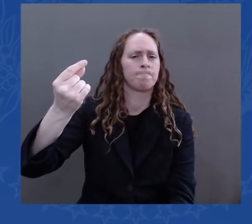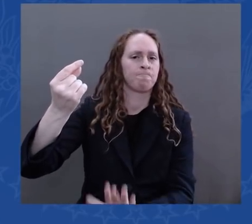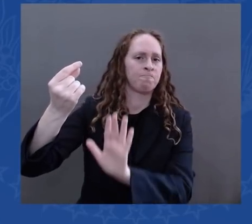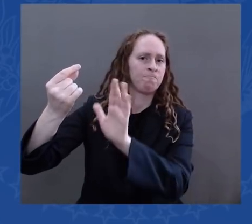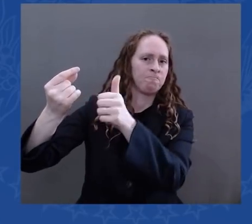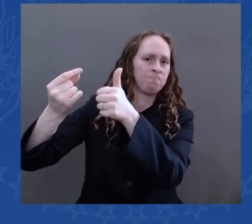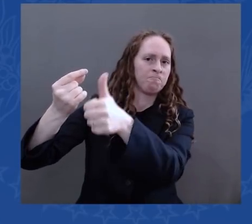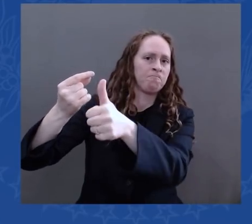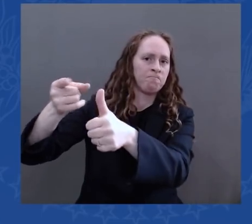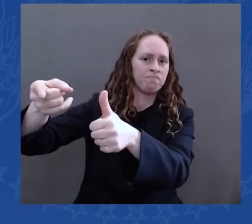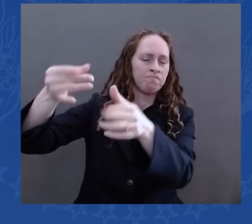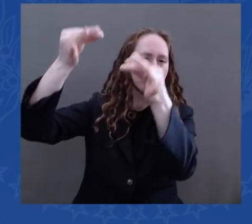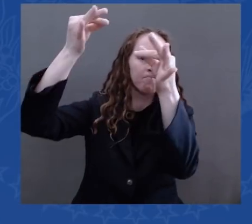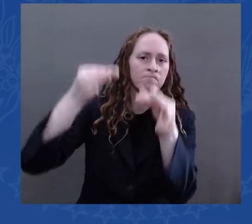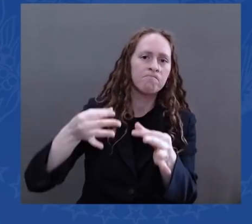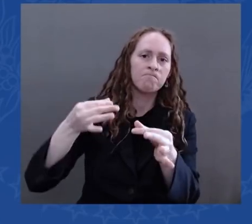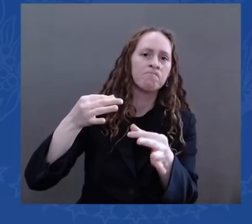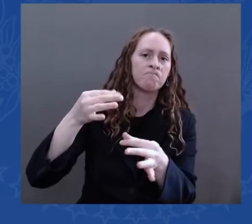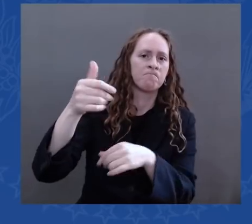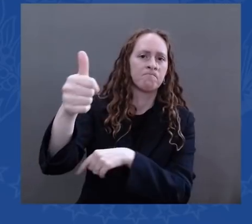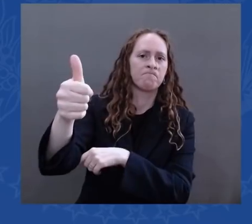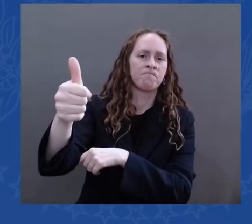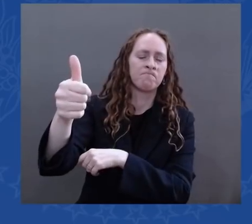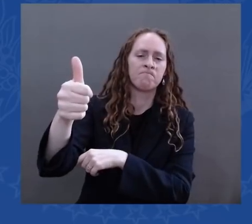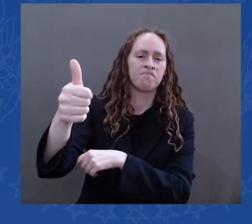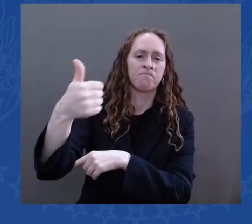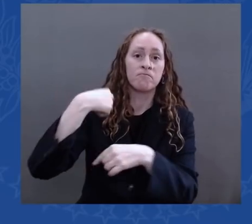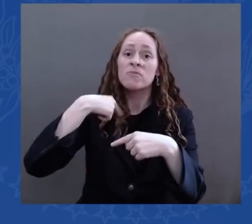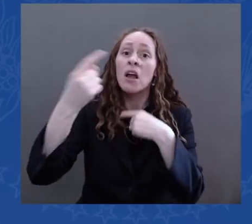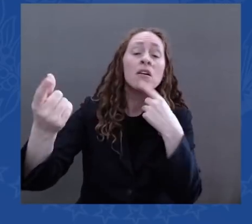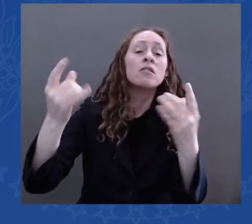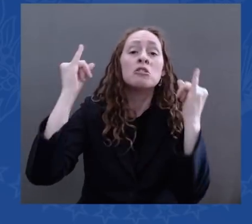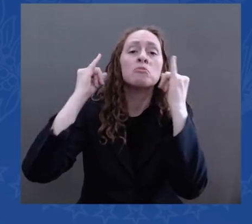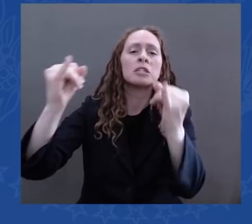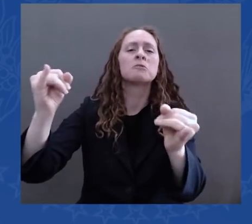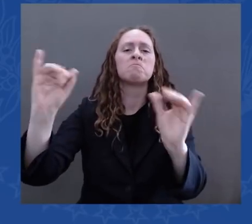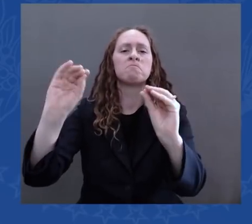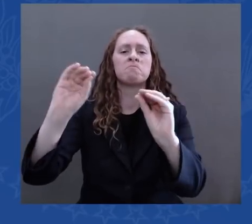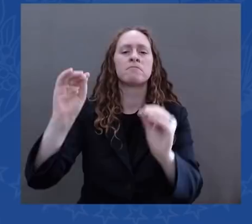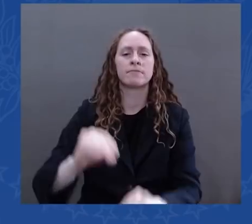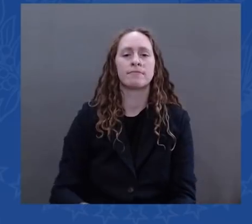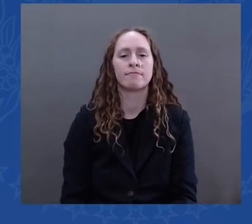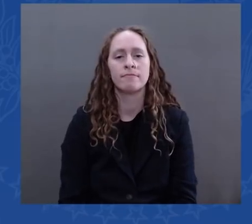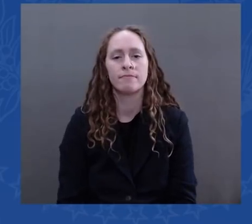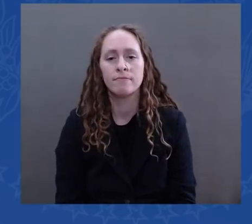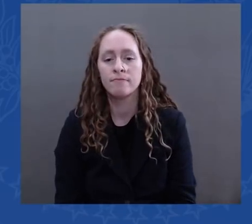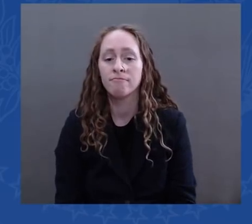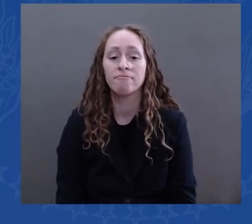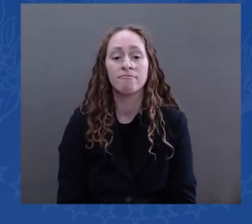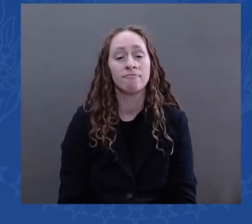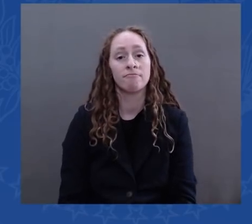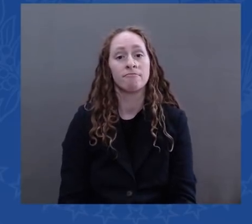much of the Judiciary Committee hearings last night? The President: I didn't get a chance to see any of it, unfortunately. The Press: The fact that Republicans were questioning